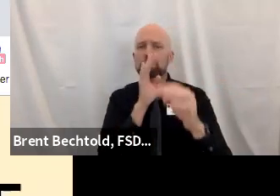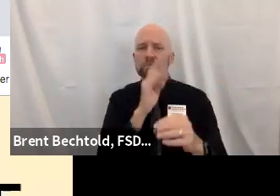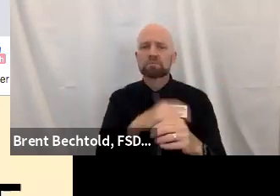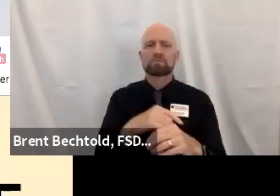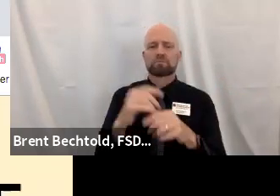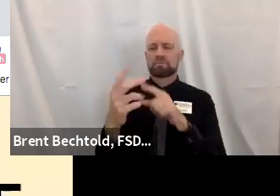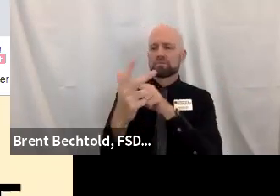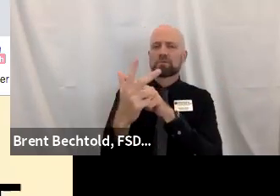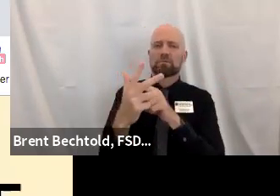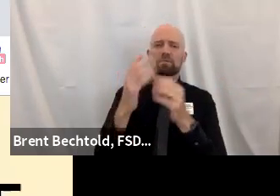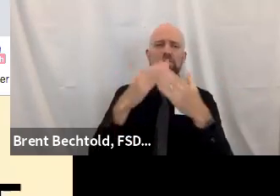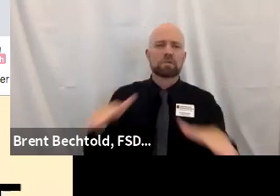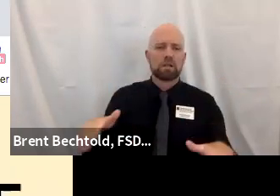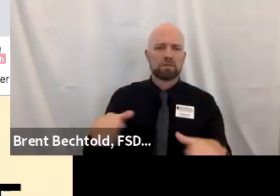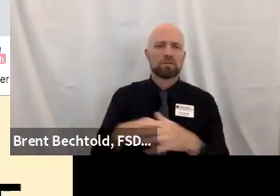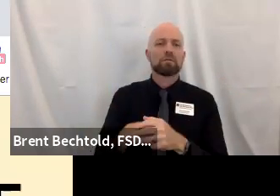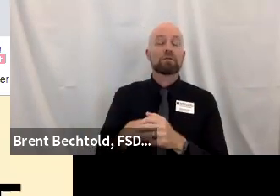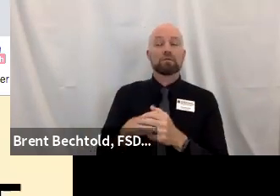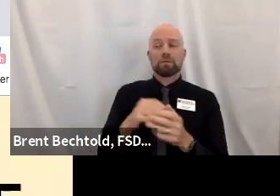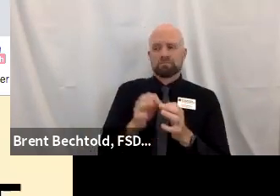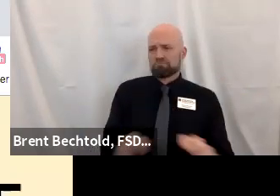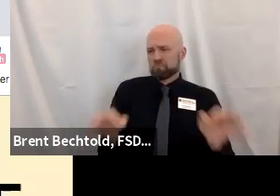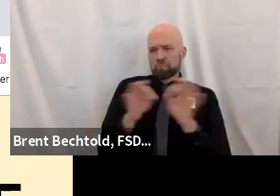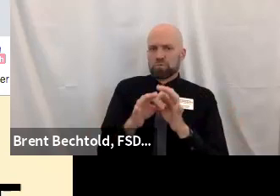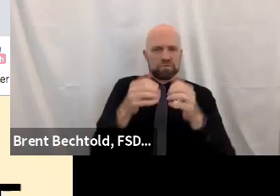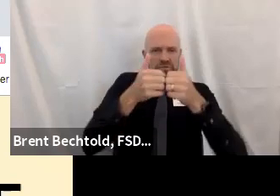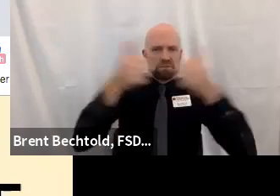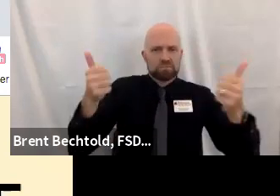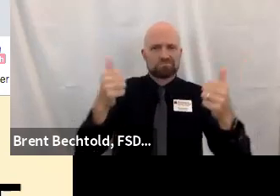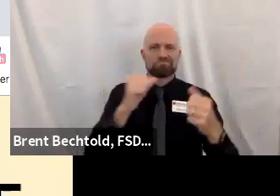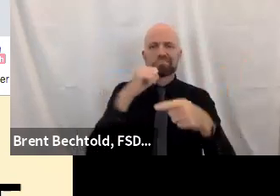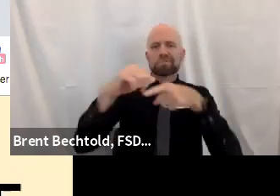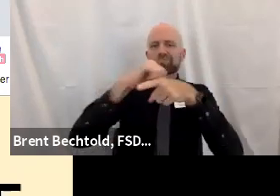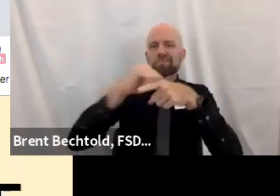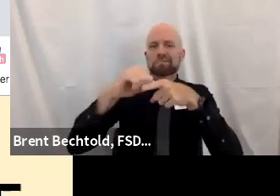because this is talking about signed, spoken, and silent fluency.